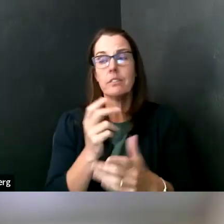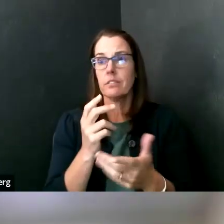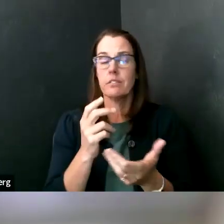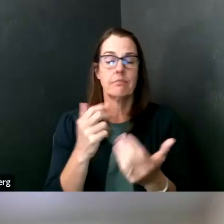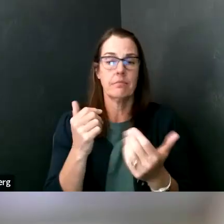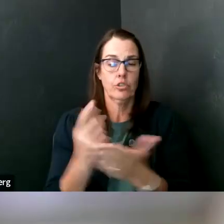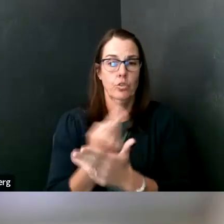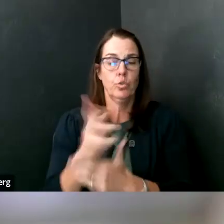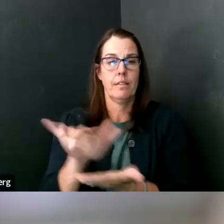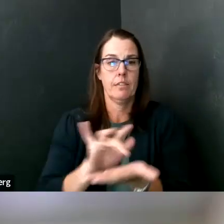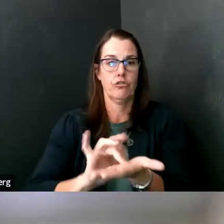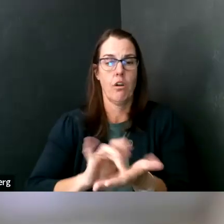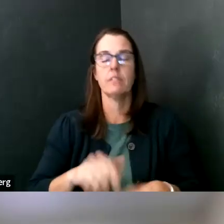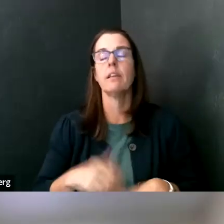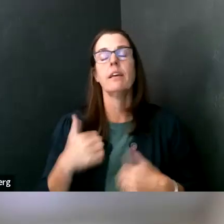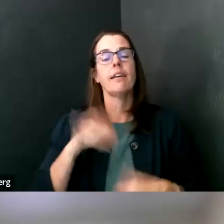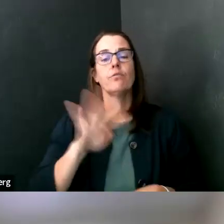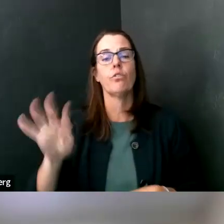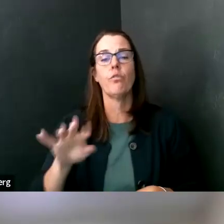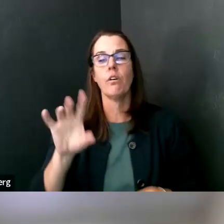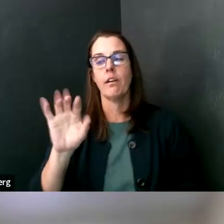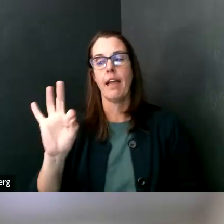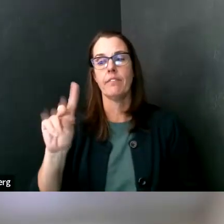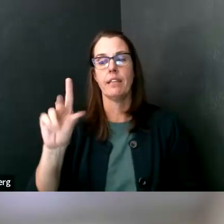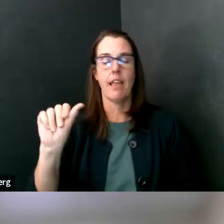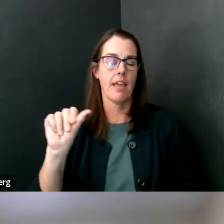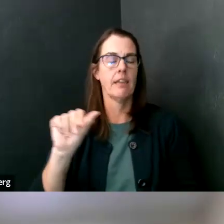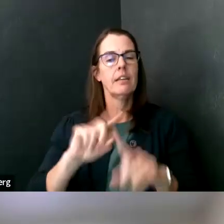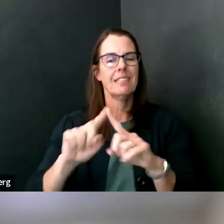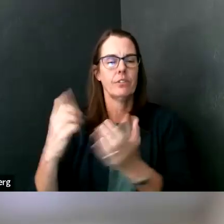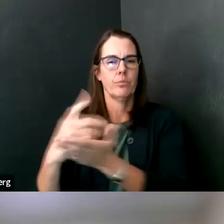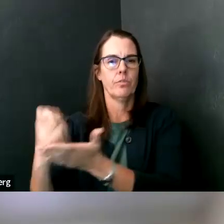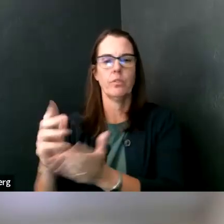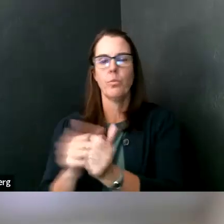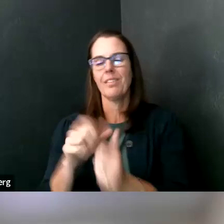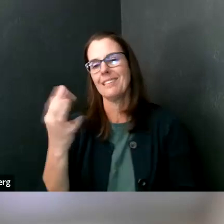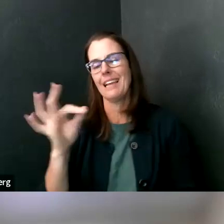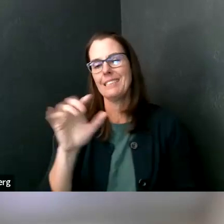Keytruda has 44 FDA approved indications across 19 different tumor types and two tumor agnostic